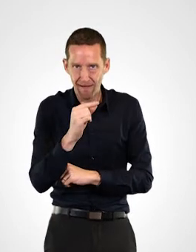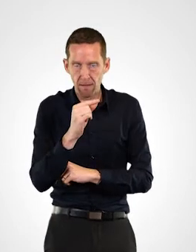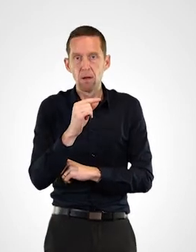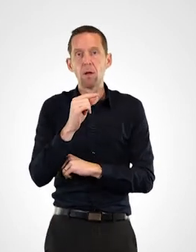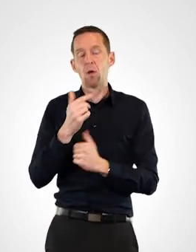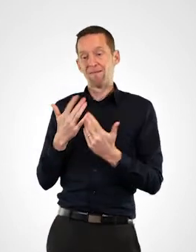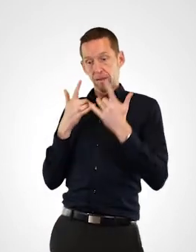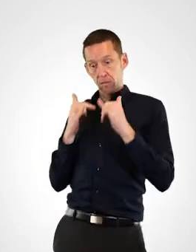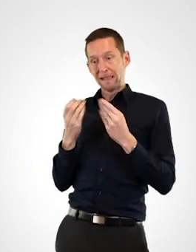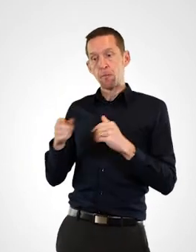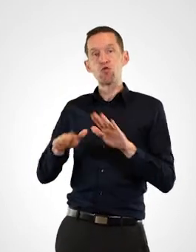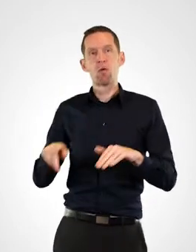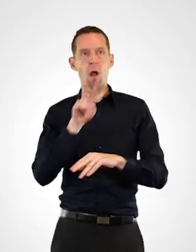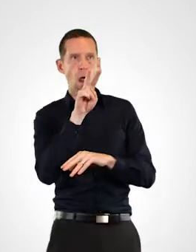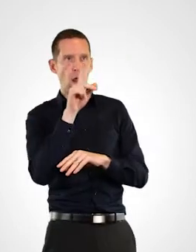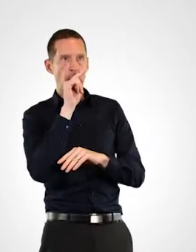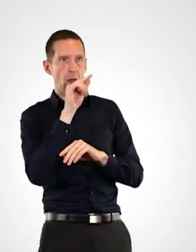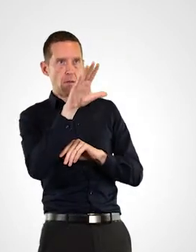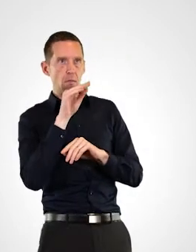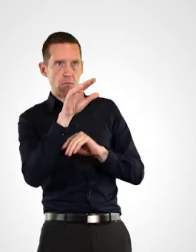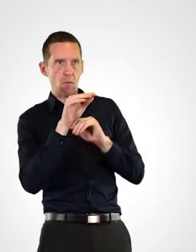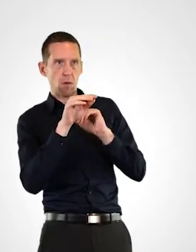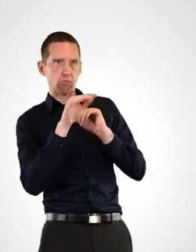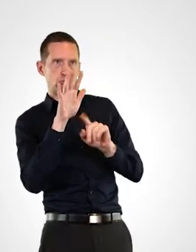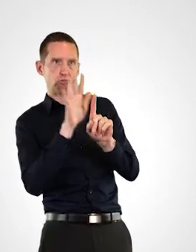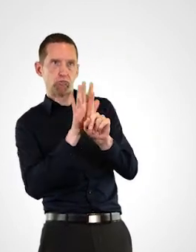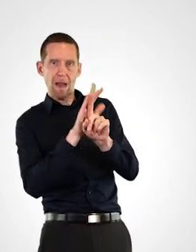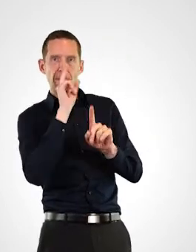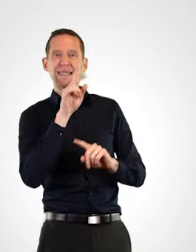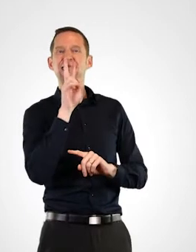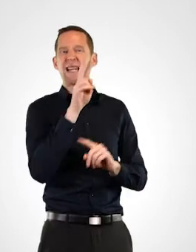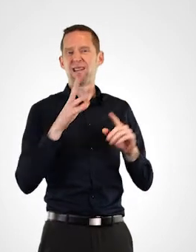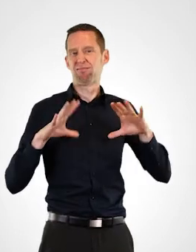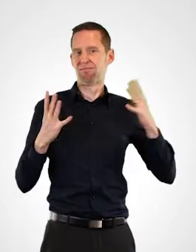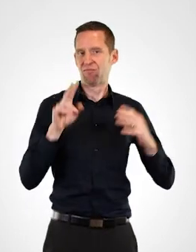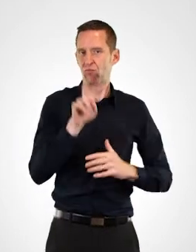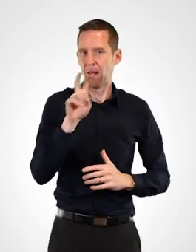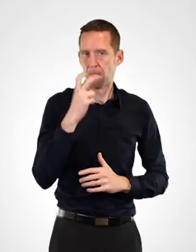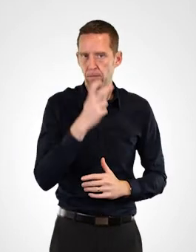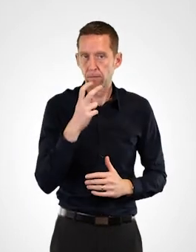so when given the CASP, some children may be able to imitate those sounds or approximate them because they can see your lips,